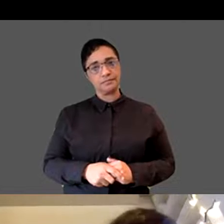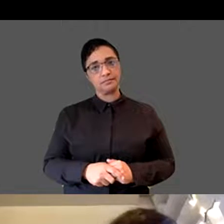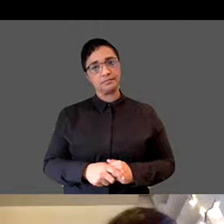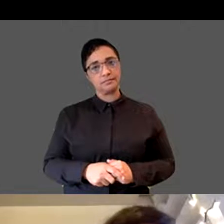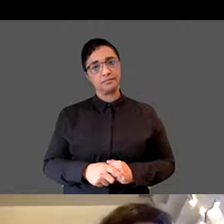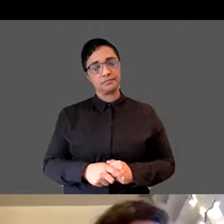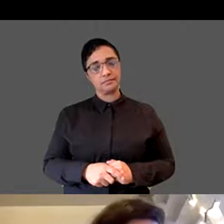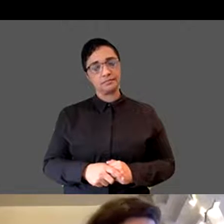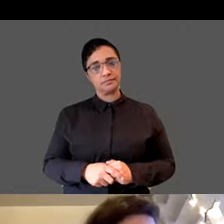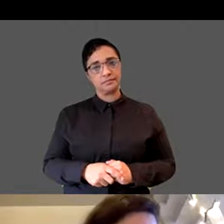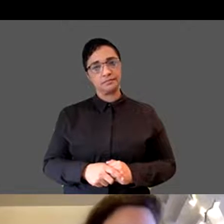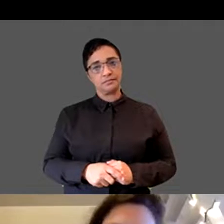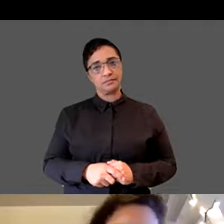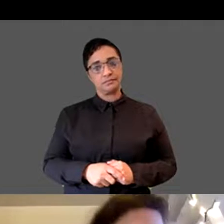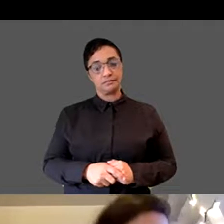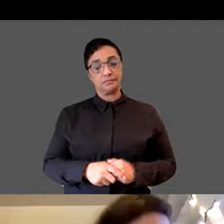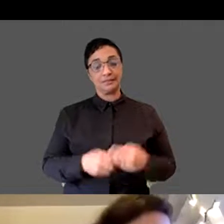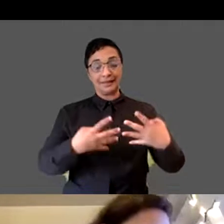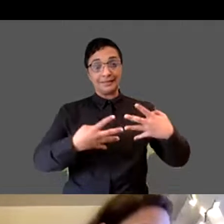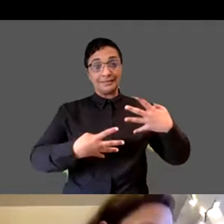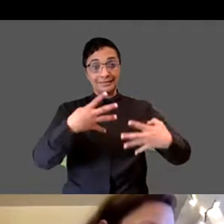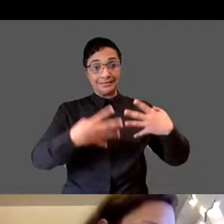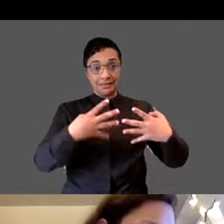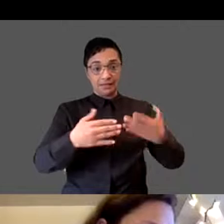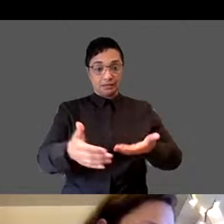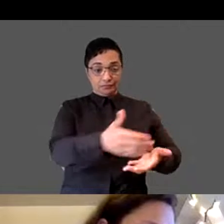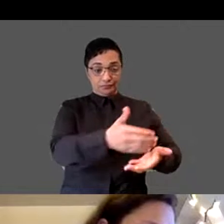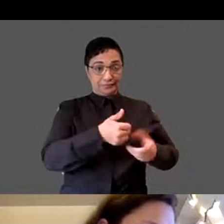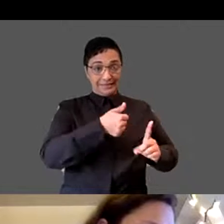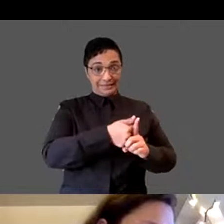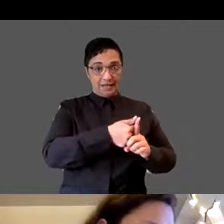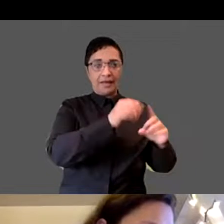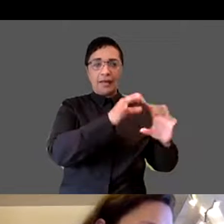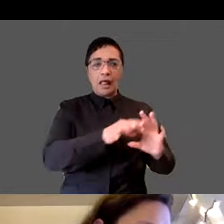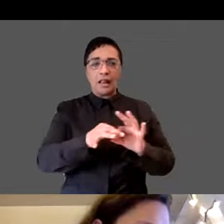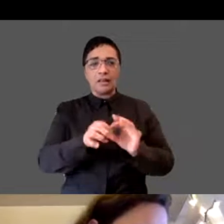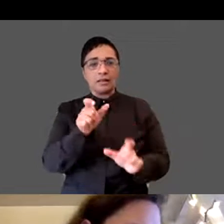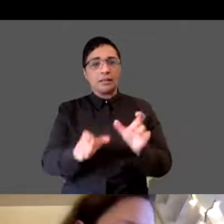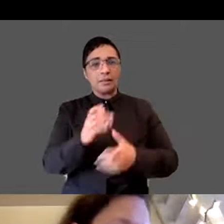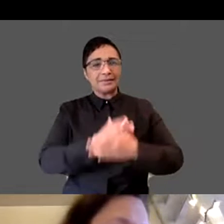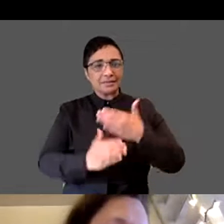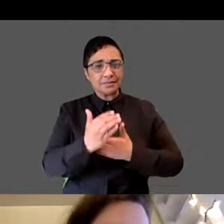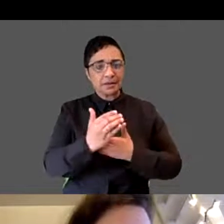data to persons with disabilities particularly to persons with mental health and psychological